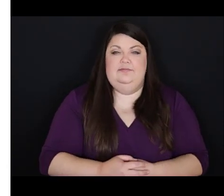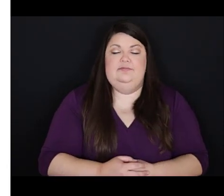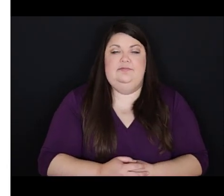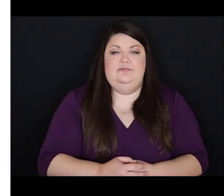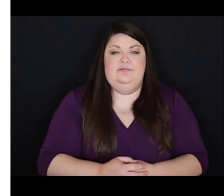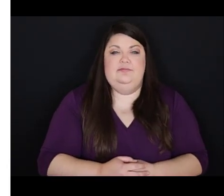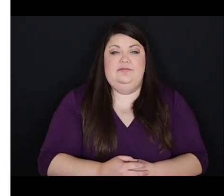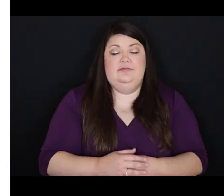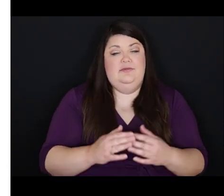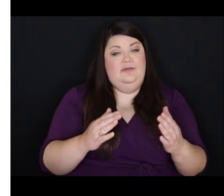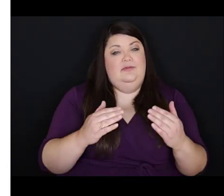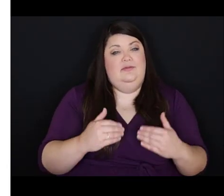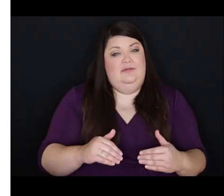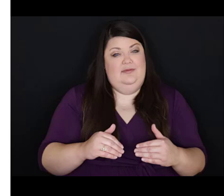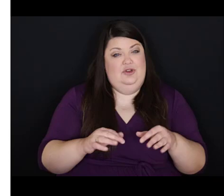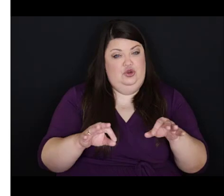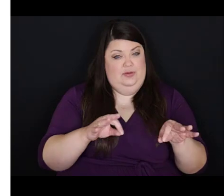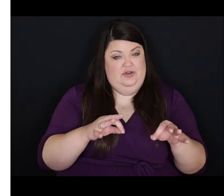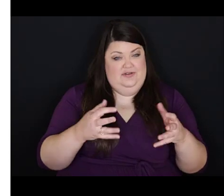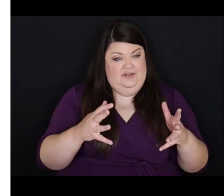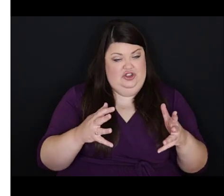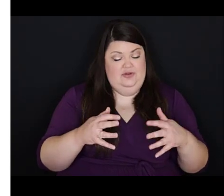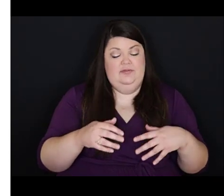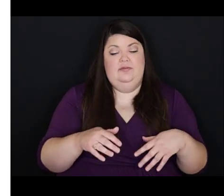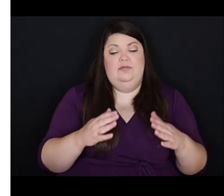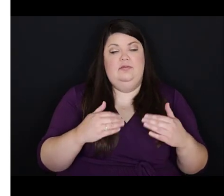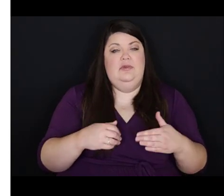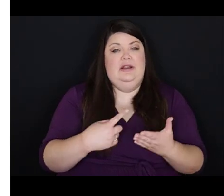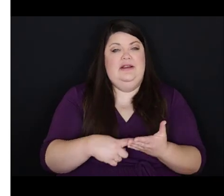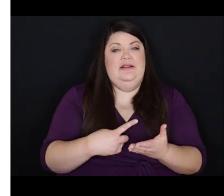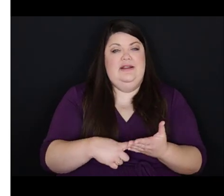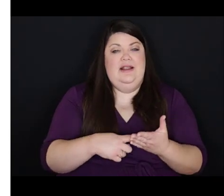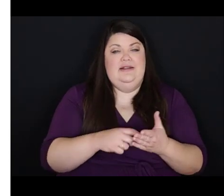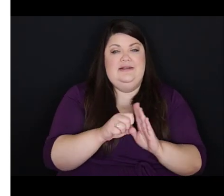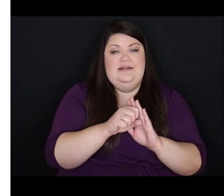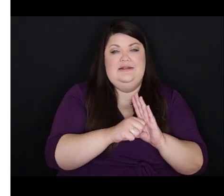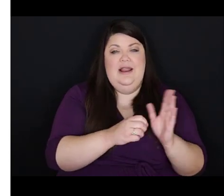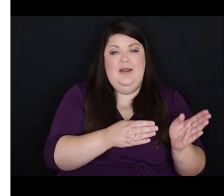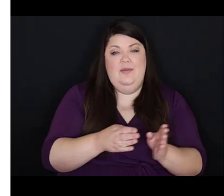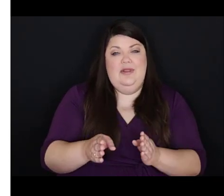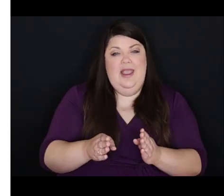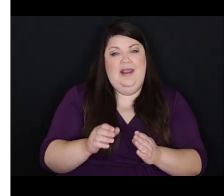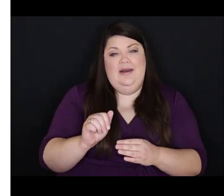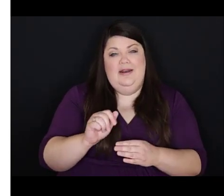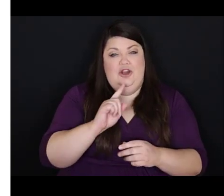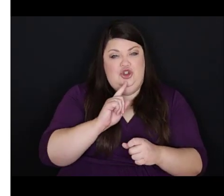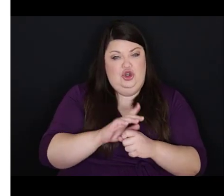Following the Descriptions, we will discuss State Plan Assurances and State Plan Certifications.